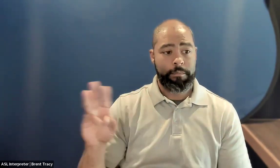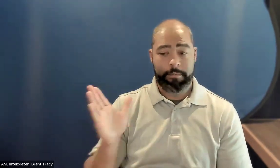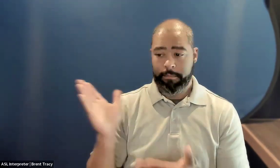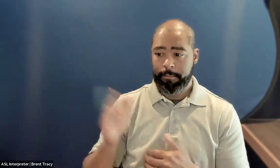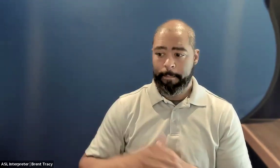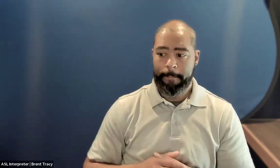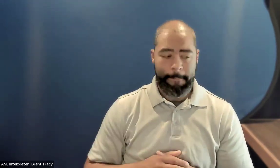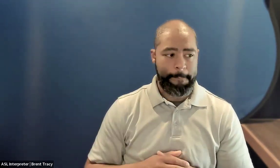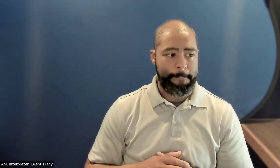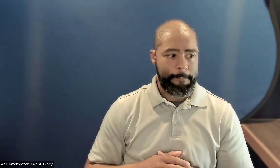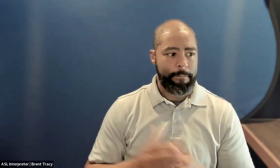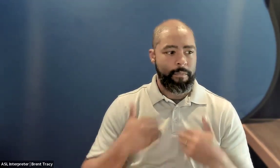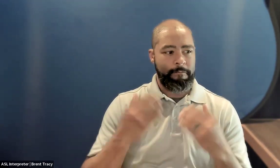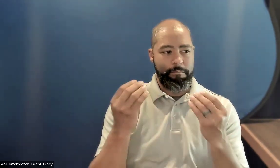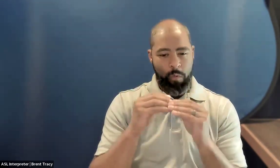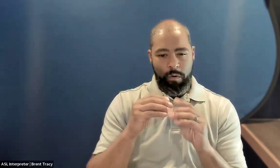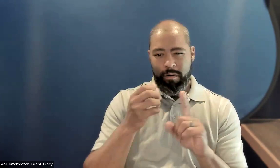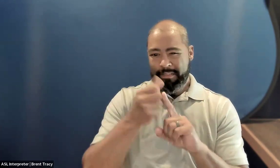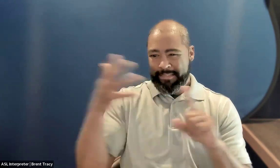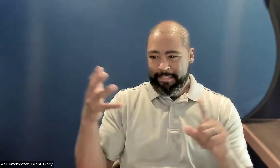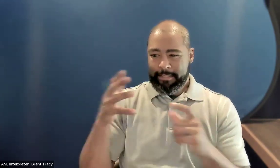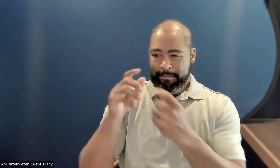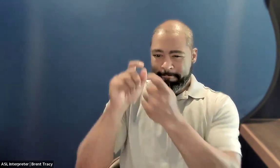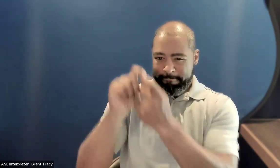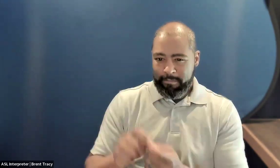and precipitation statistics, projected temperature and